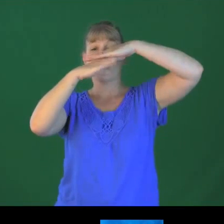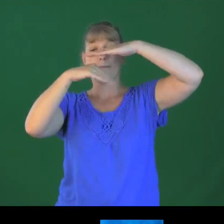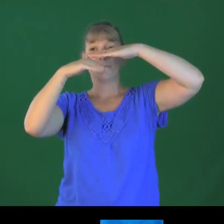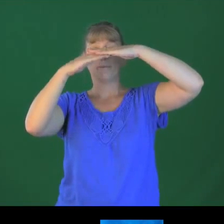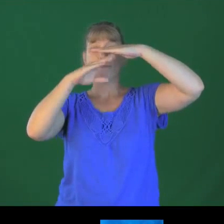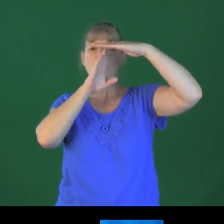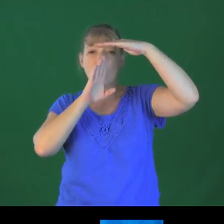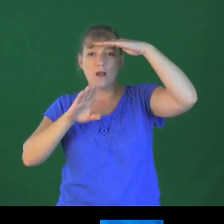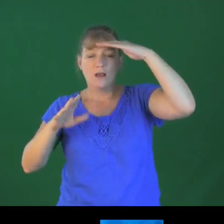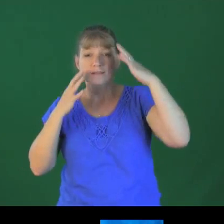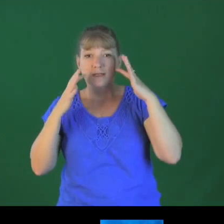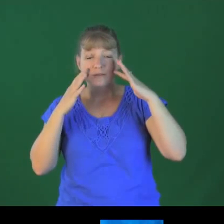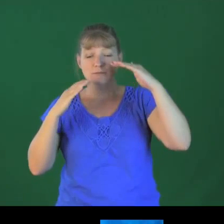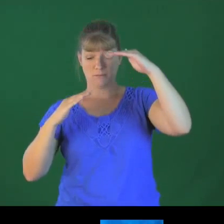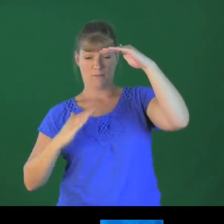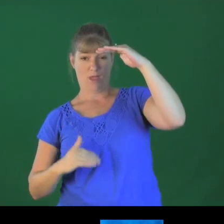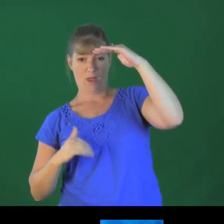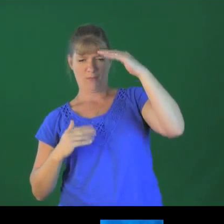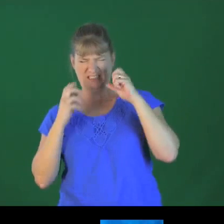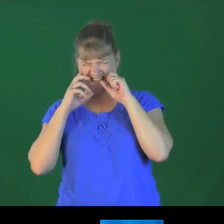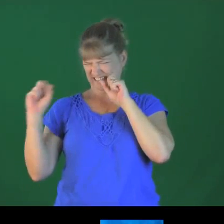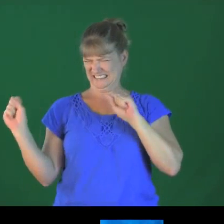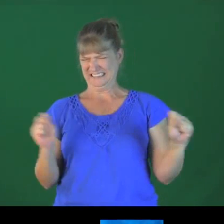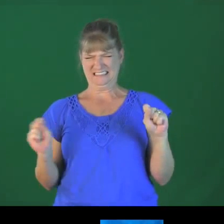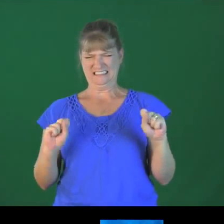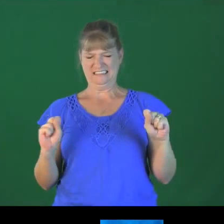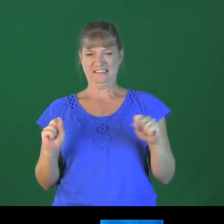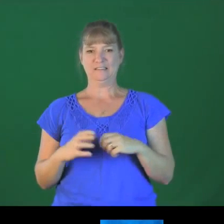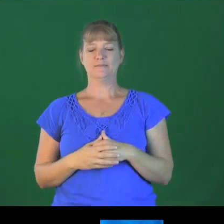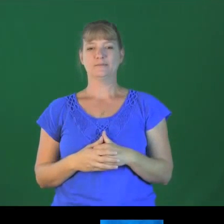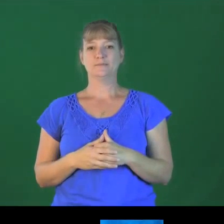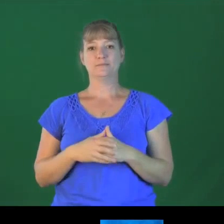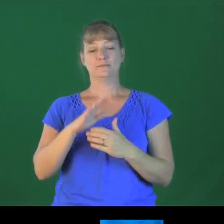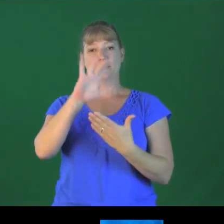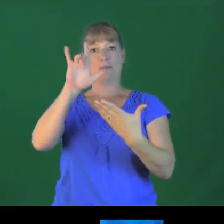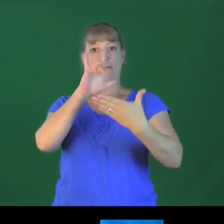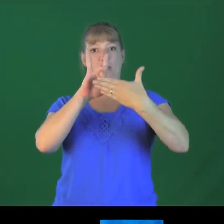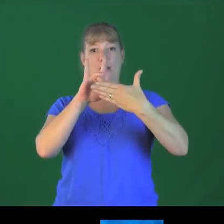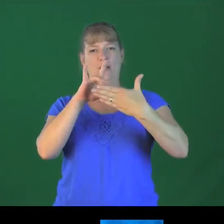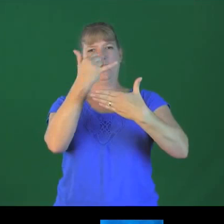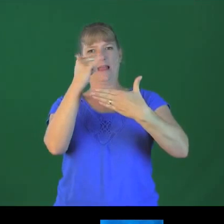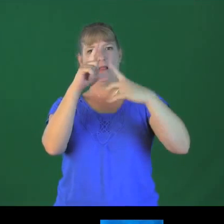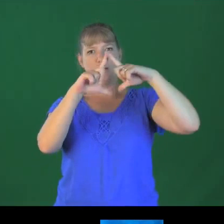and at the bottom are very loud sounds. In the middle there, the yellow section,